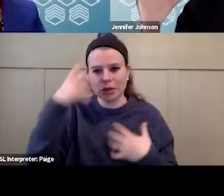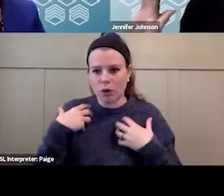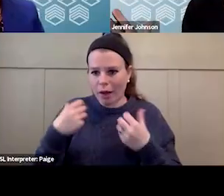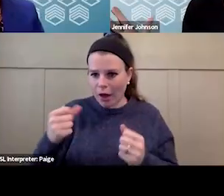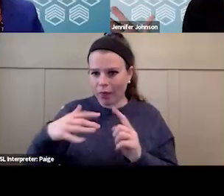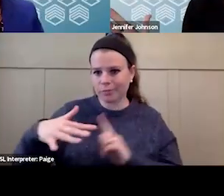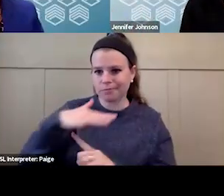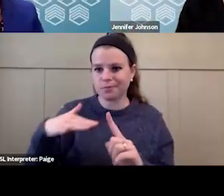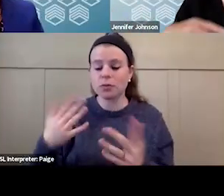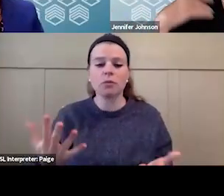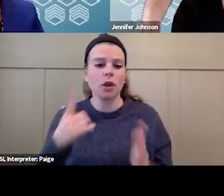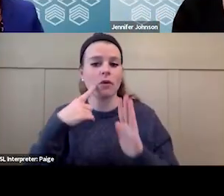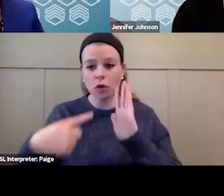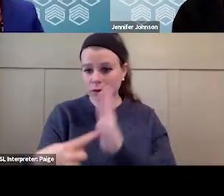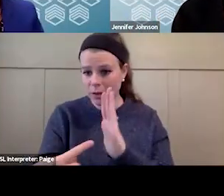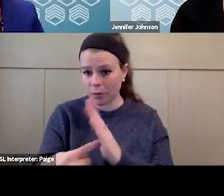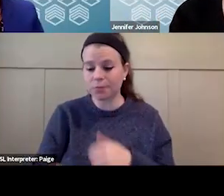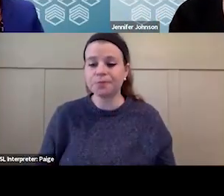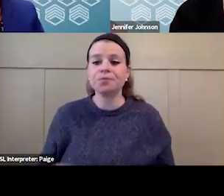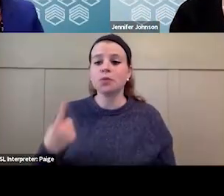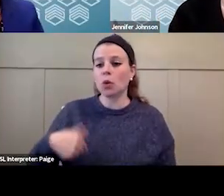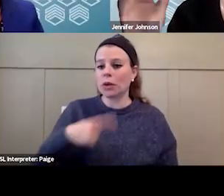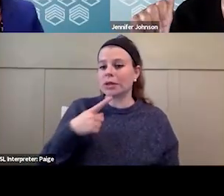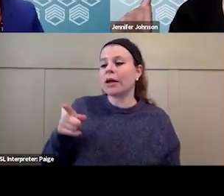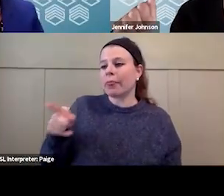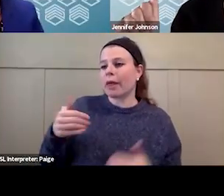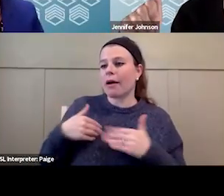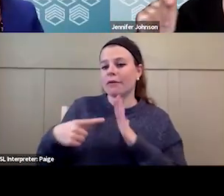So for example, we say they have symptoms of depression and anxiety.